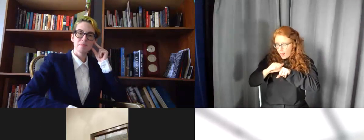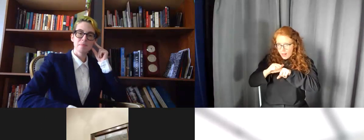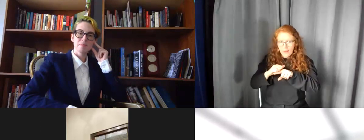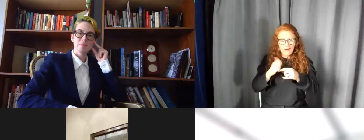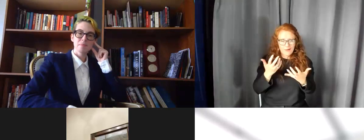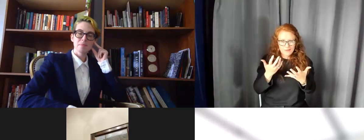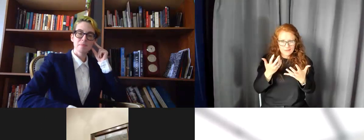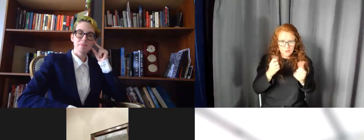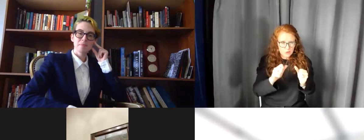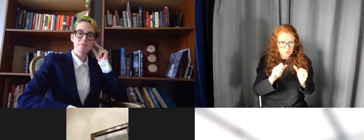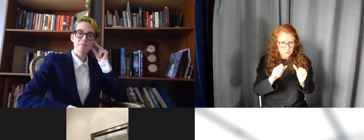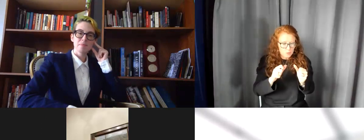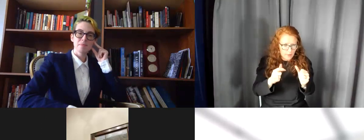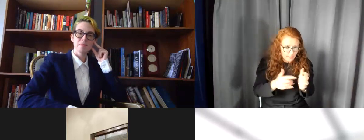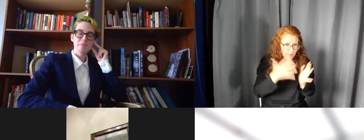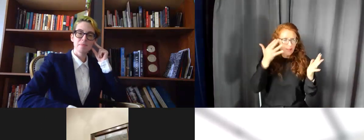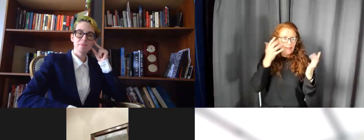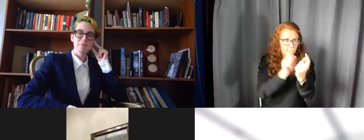Jordan Radford: with it? It's